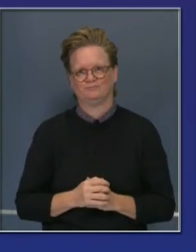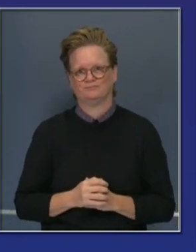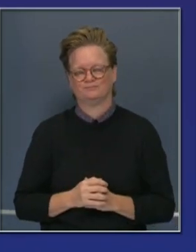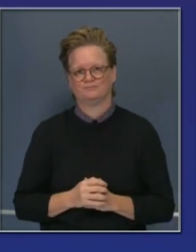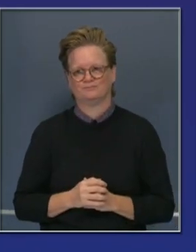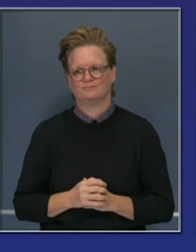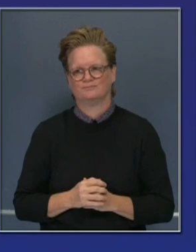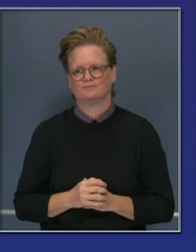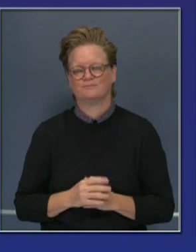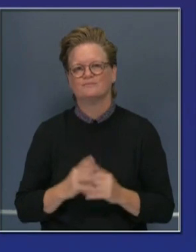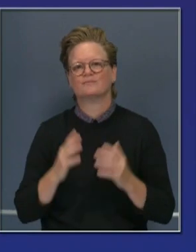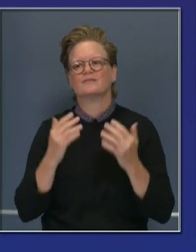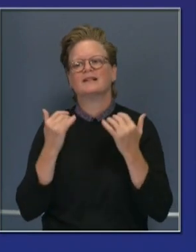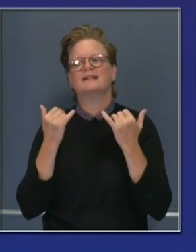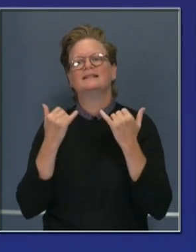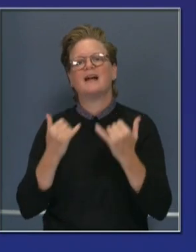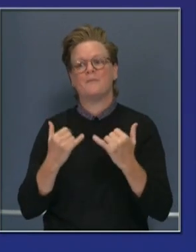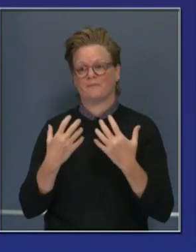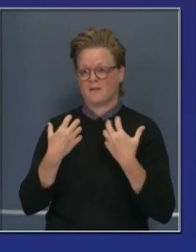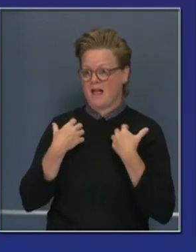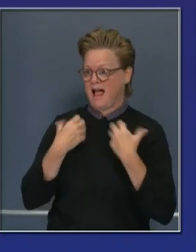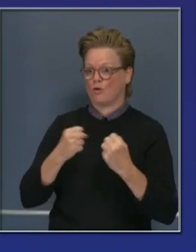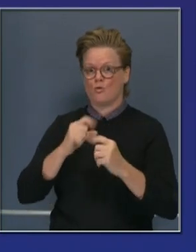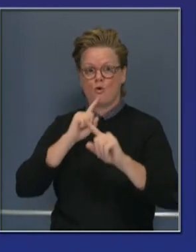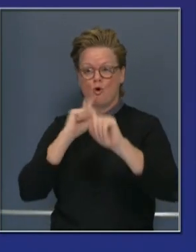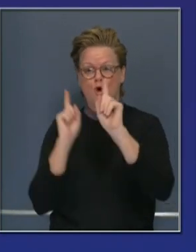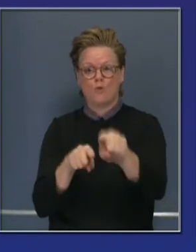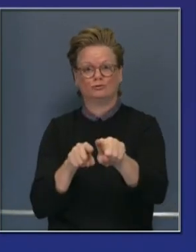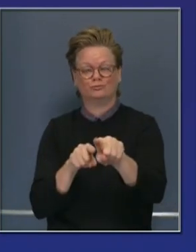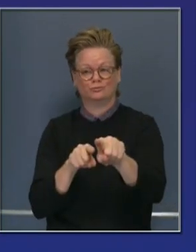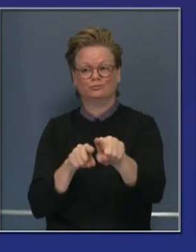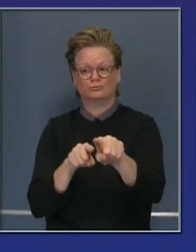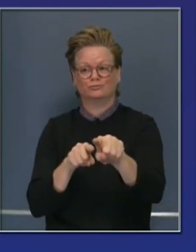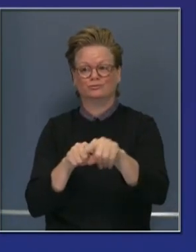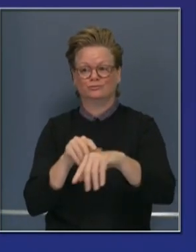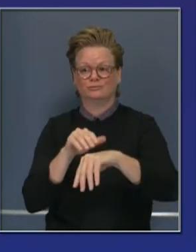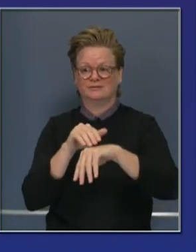DATE MANDATORY WAIT TIME. 21 DAYS. WHEN WE DID THIS THE LAST TIME.